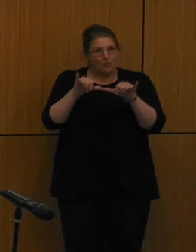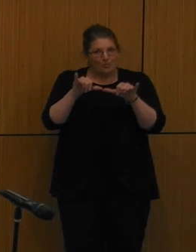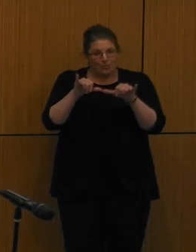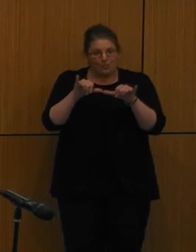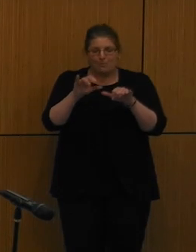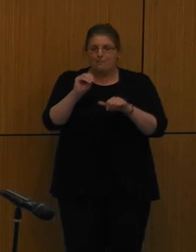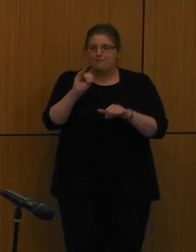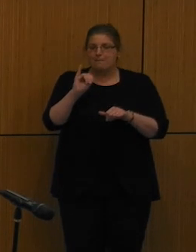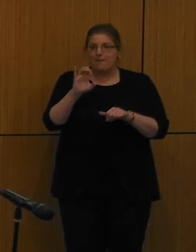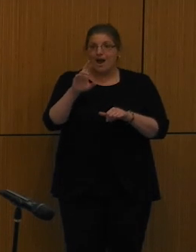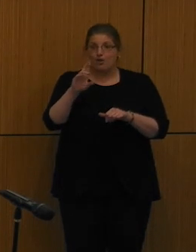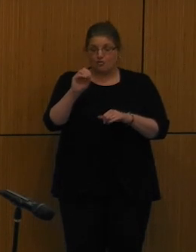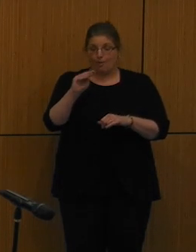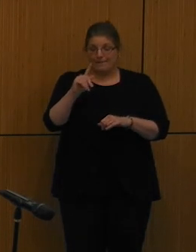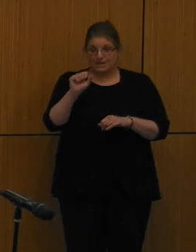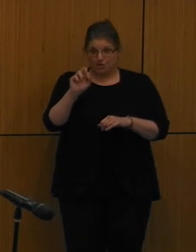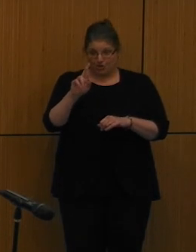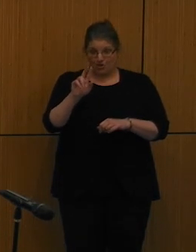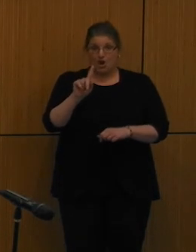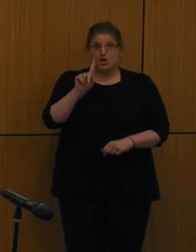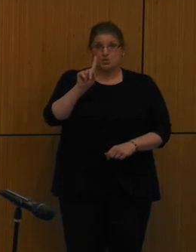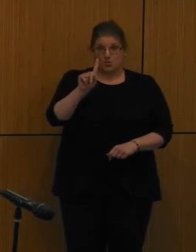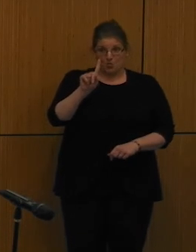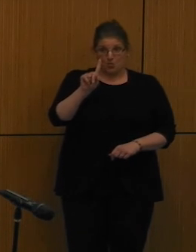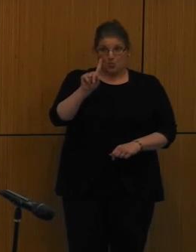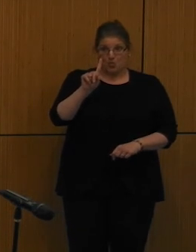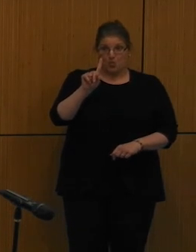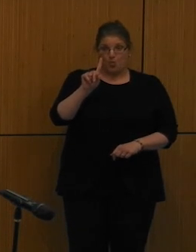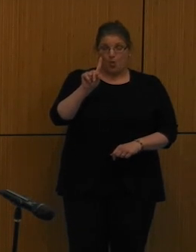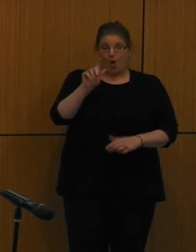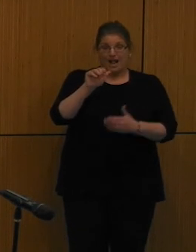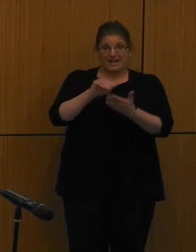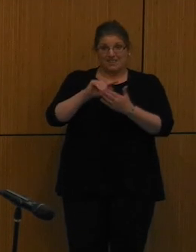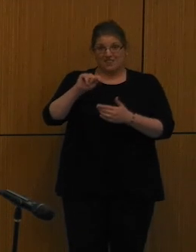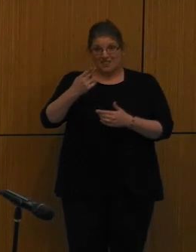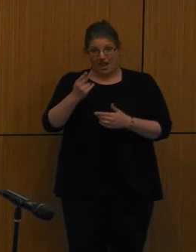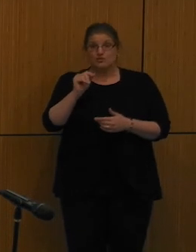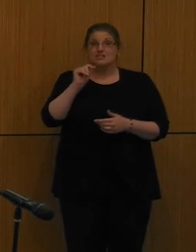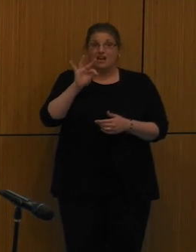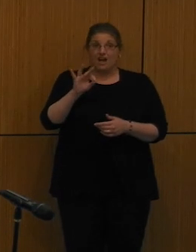is, 1,000th of a millimeter. That's how big they are.